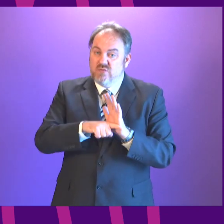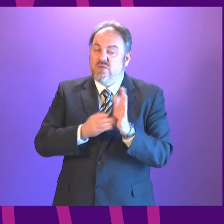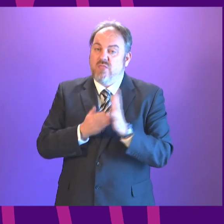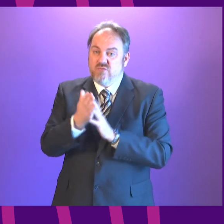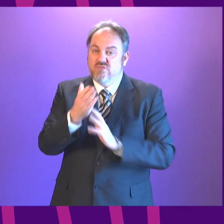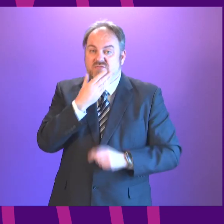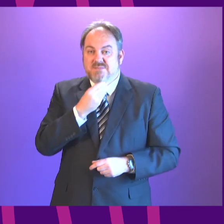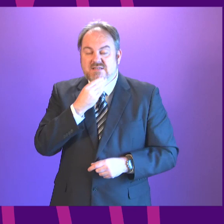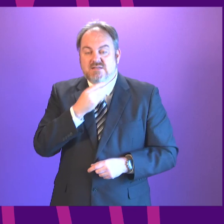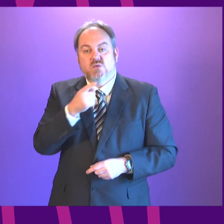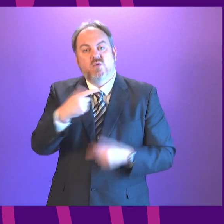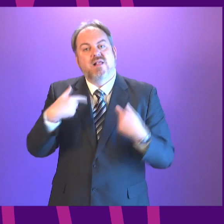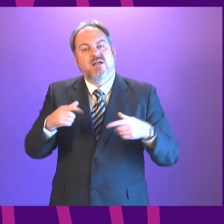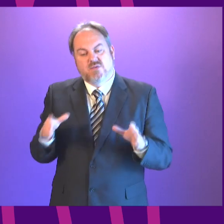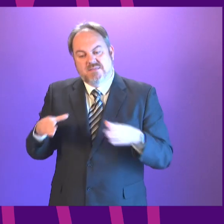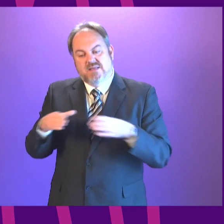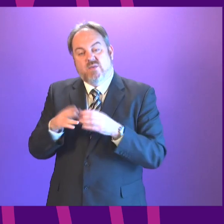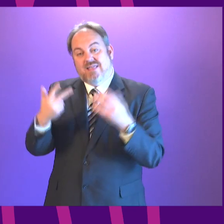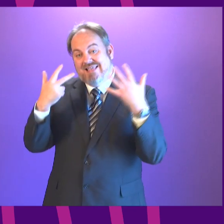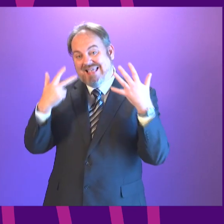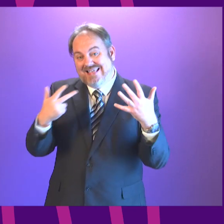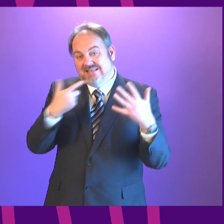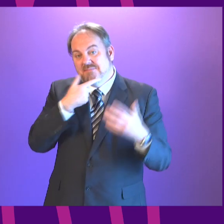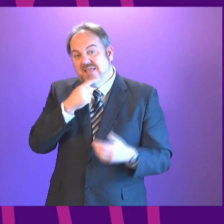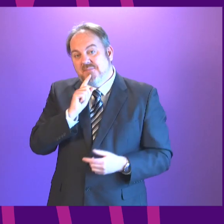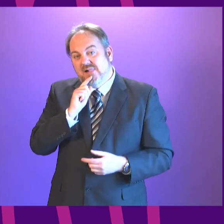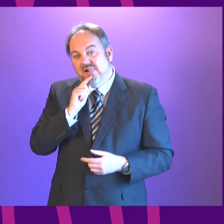to meet in a bubble of up to eight people from three households on Christmas day only